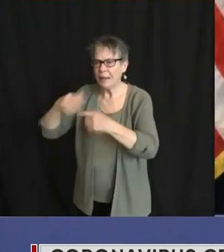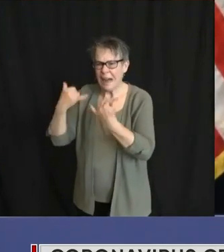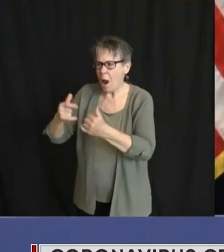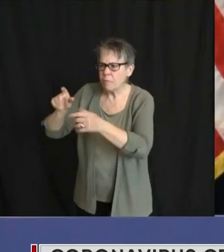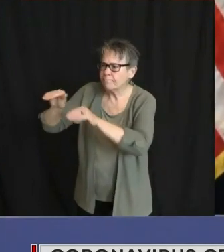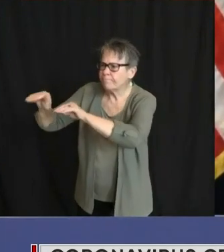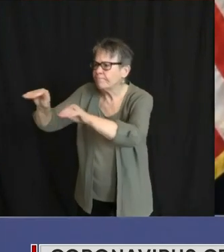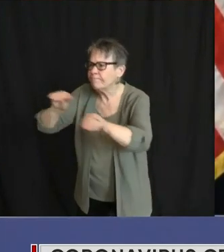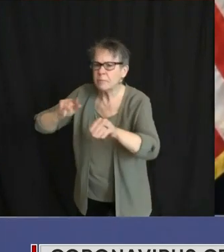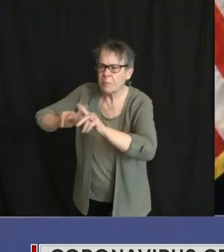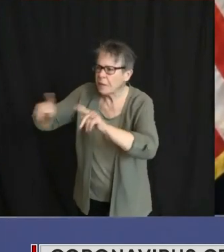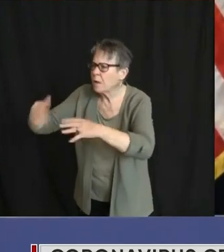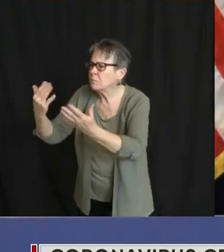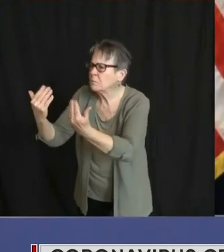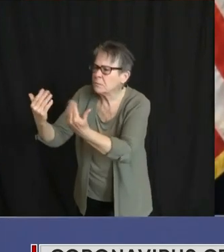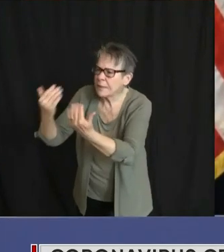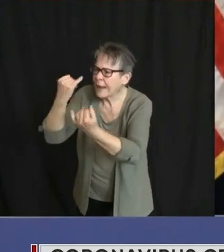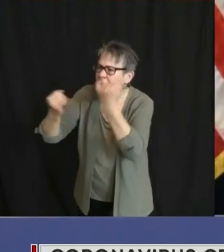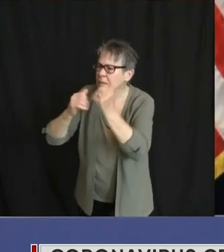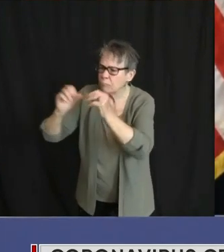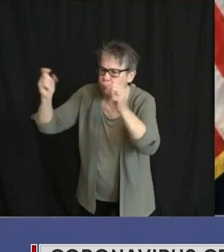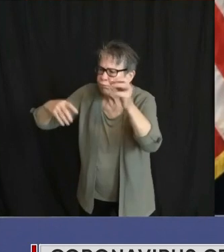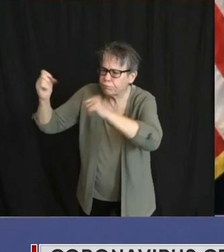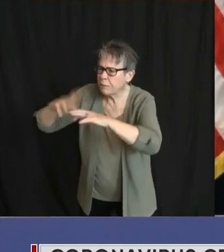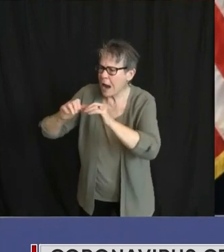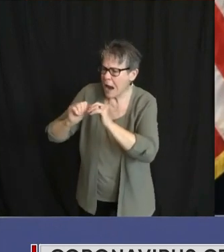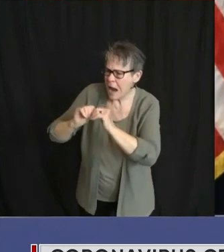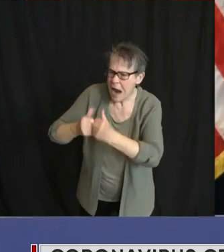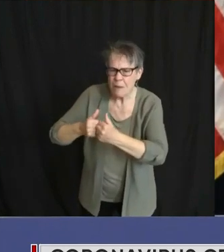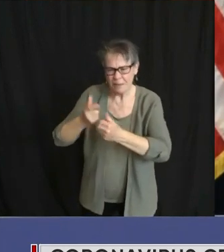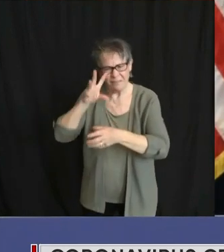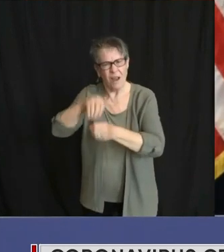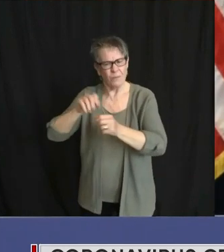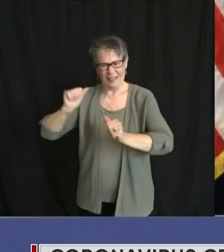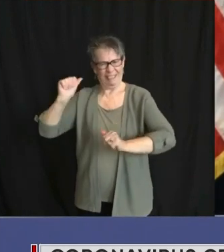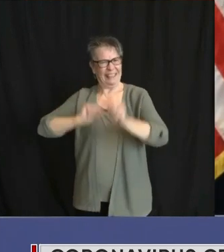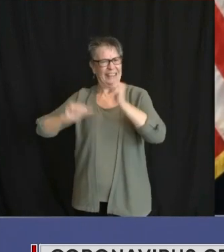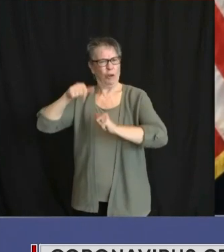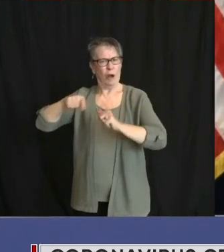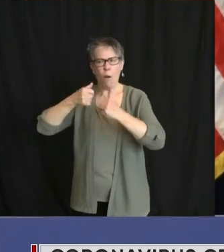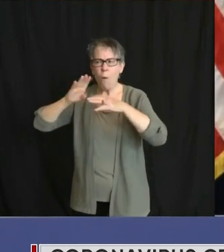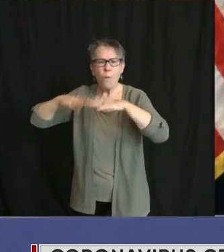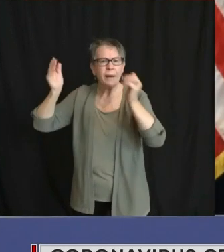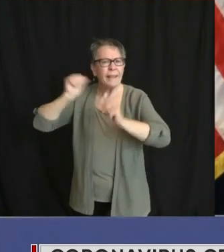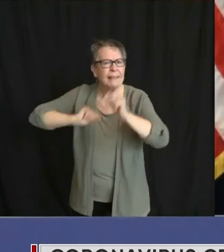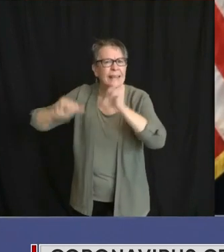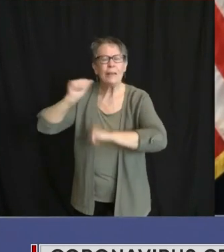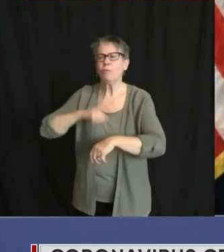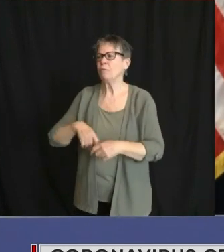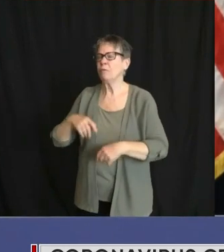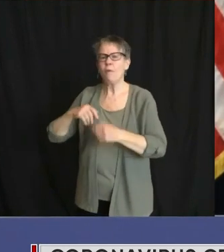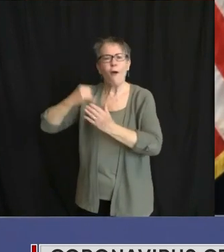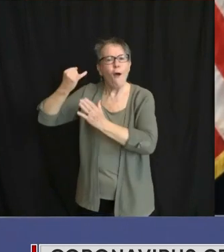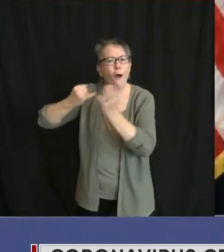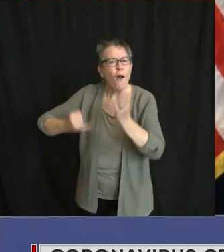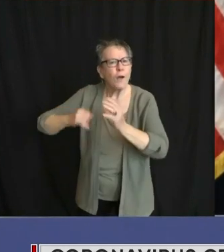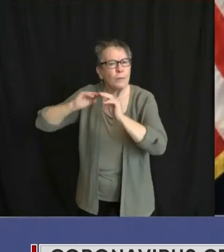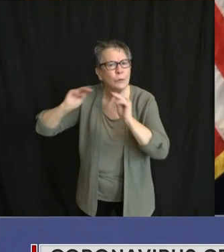I AM HONORED BY THAT. WE COULD HAVE HAD A COMMISSION THAT WAS MULTIPLES THE SIZE OF WHAT WE